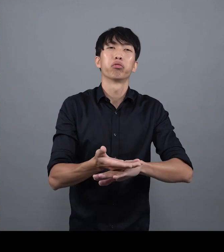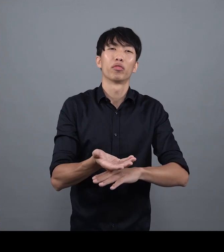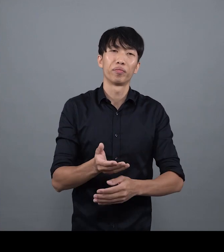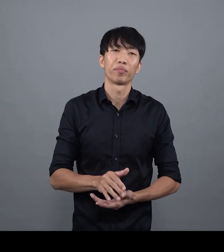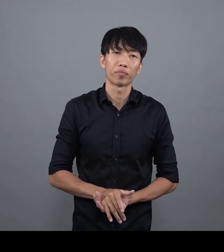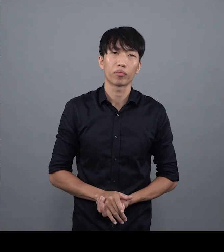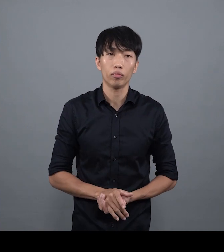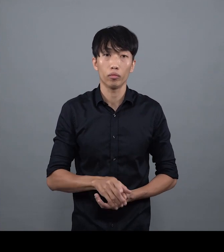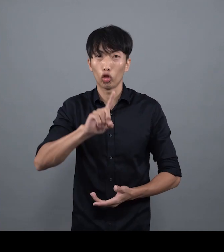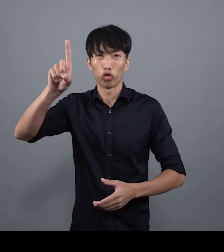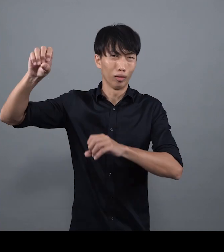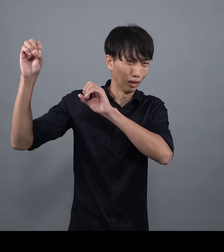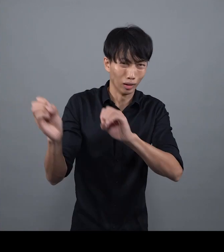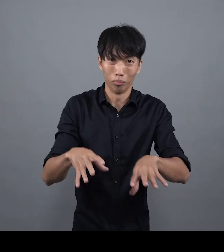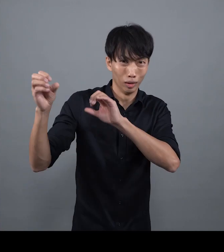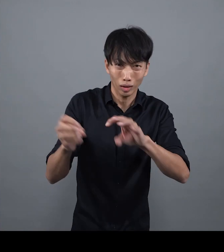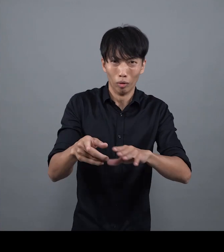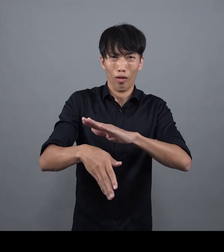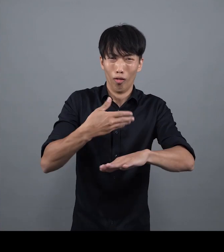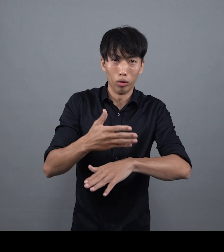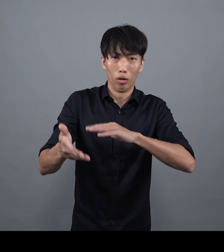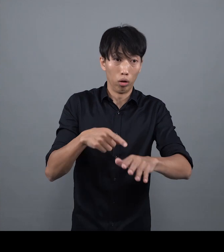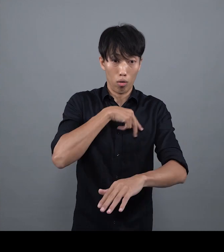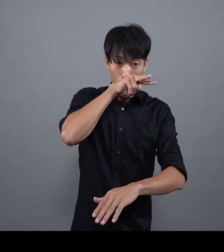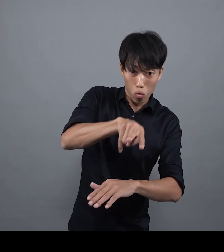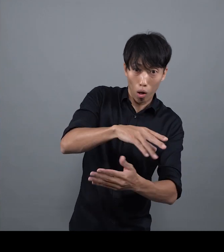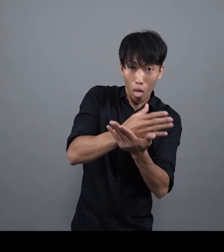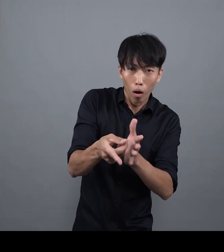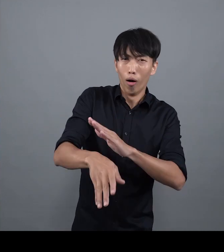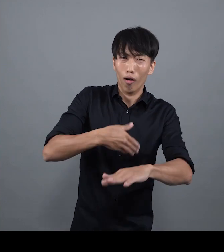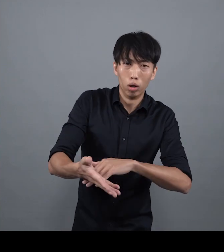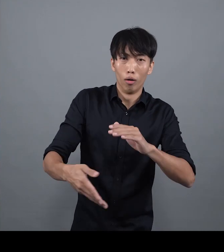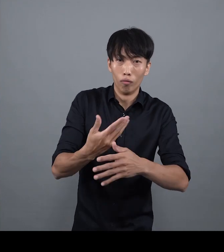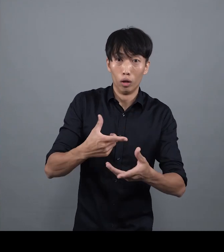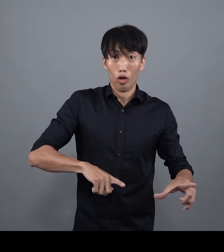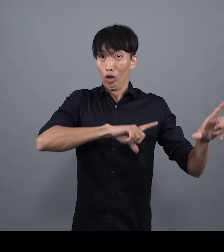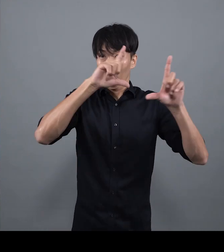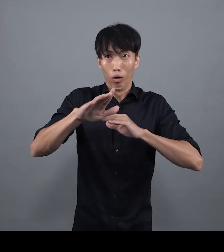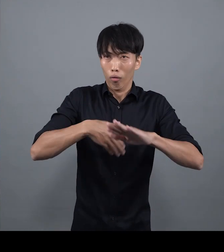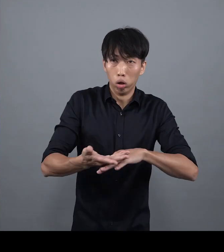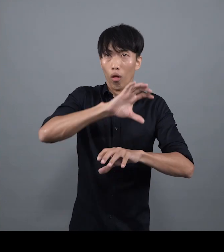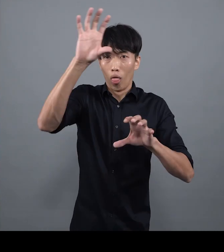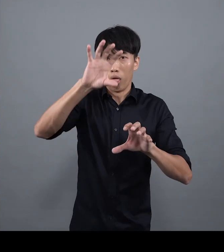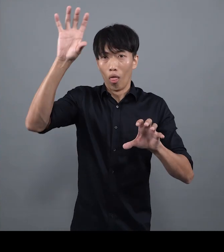People are always dumping the same things You’re constantly seeing the same things But this is the repetition of our daily lives